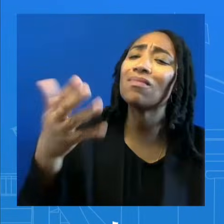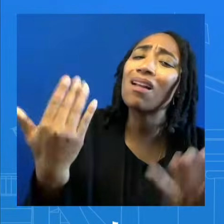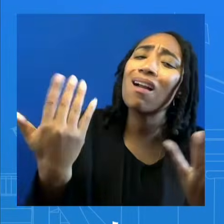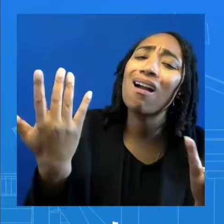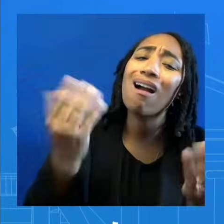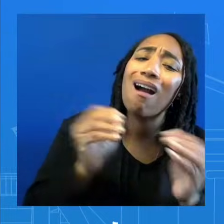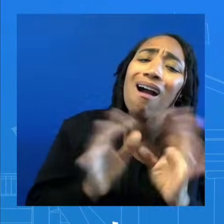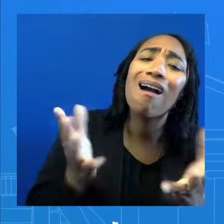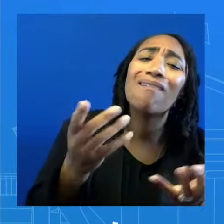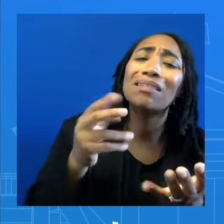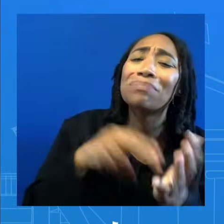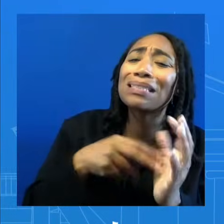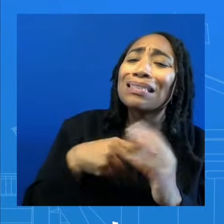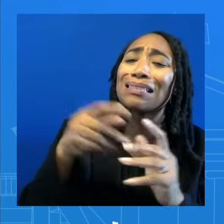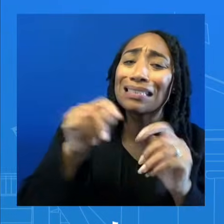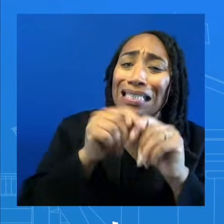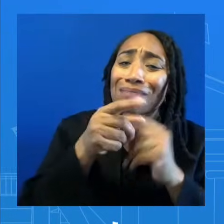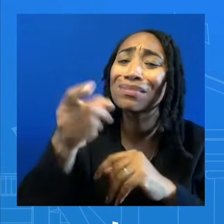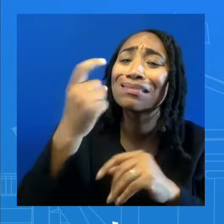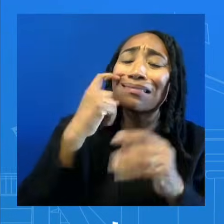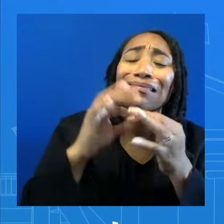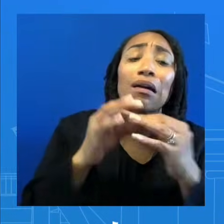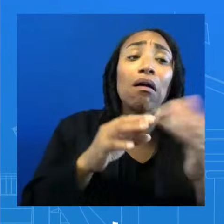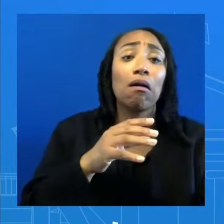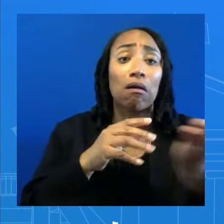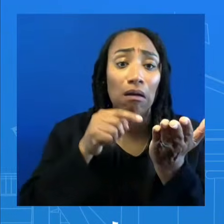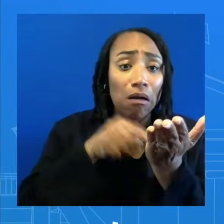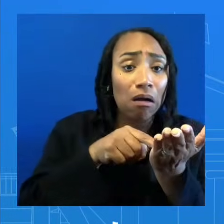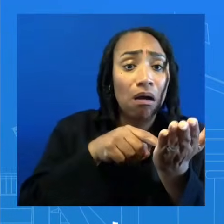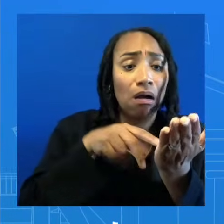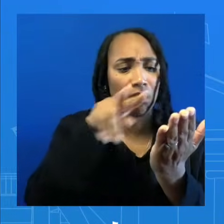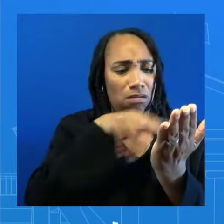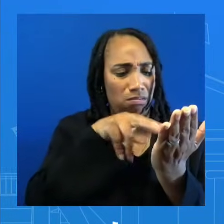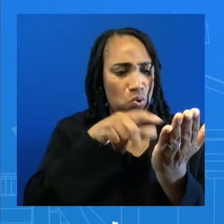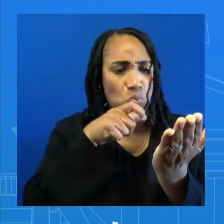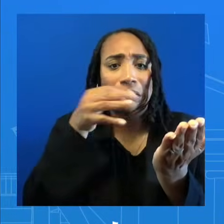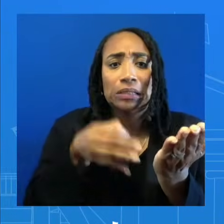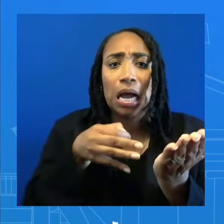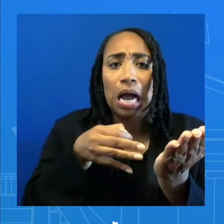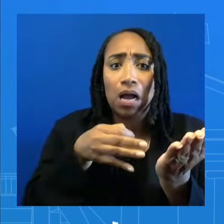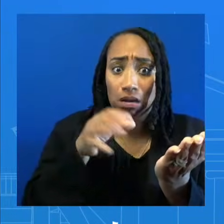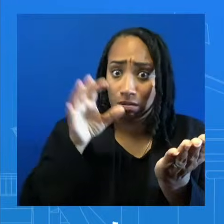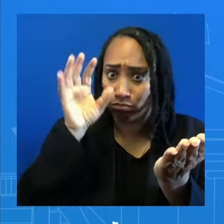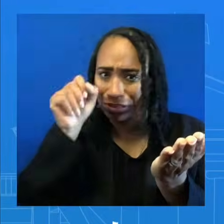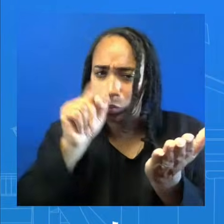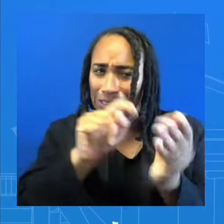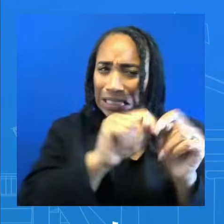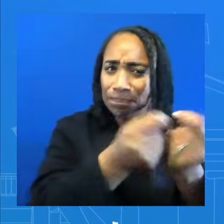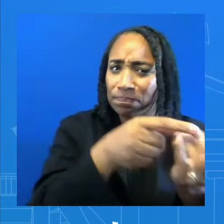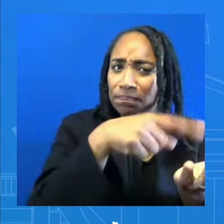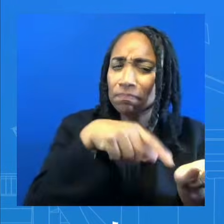of these approximately 1,500 Americans and also the 39 that he pardoned. He was presented that by his team,